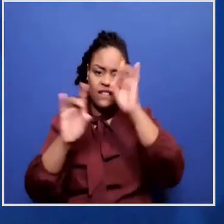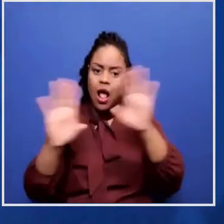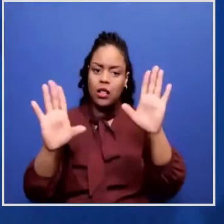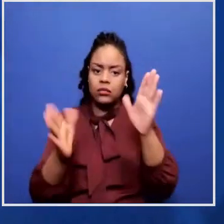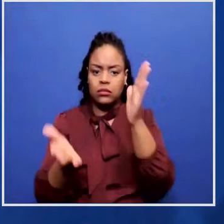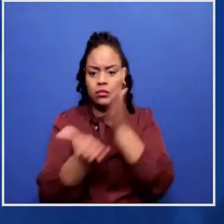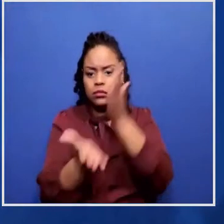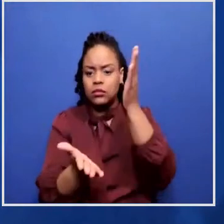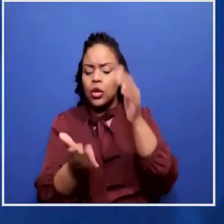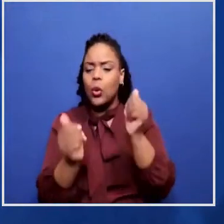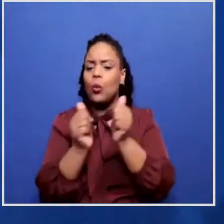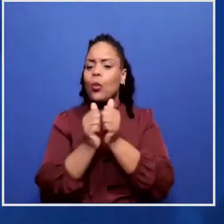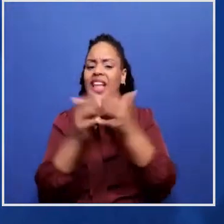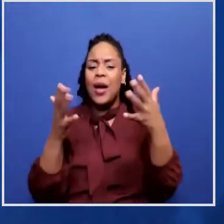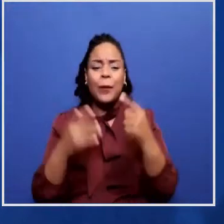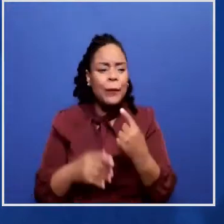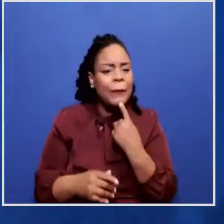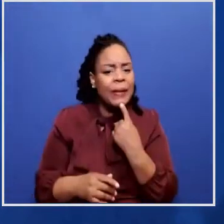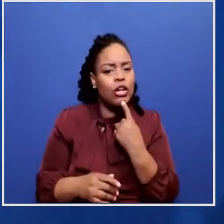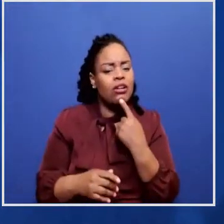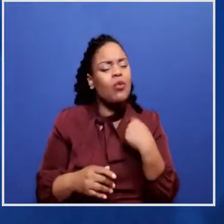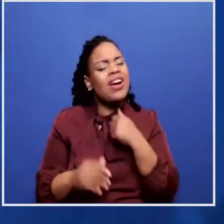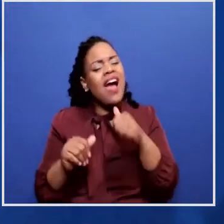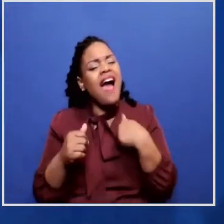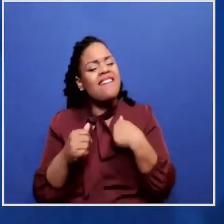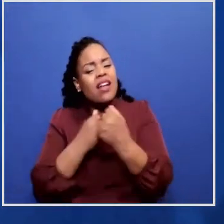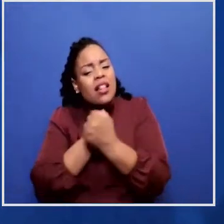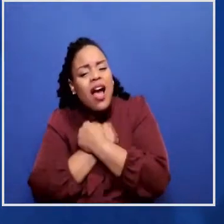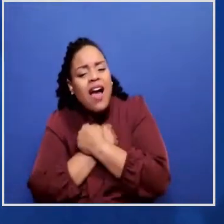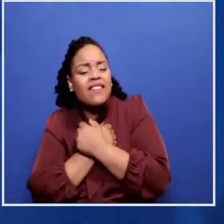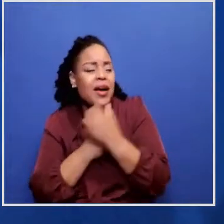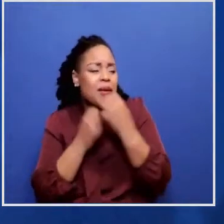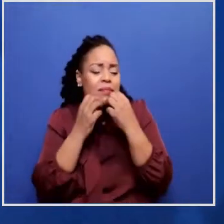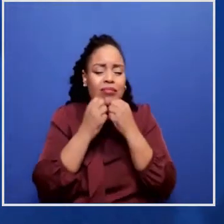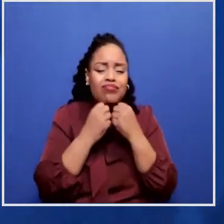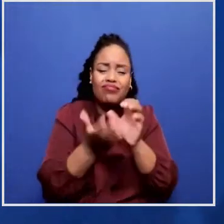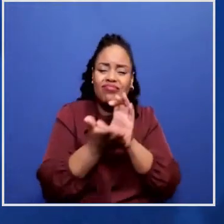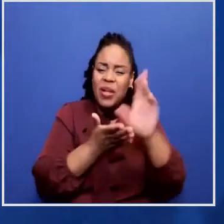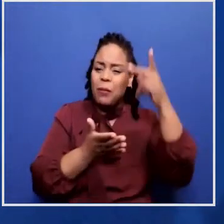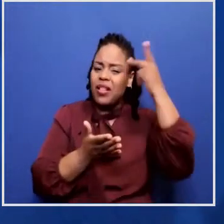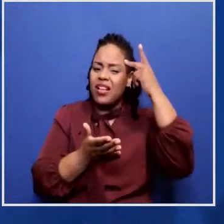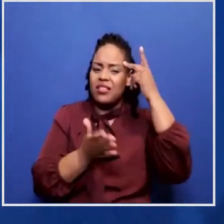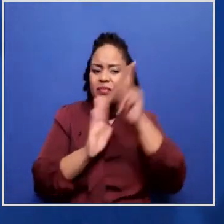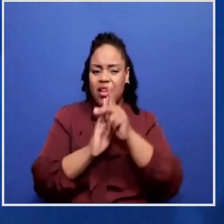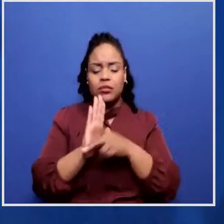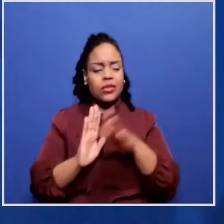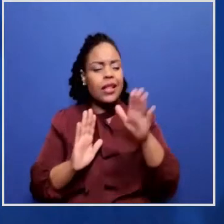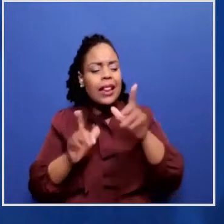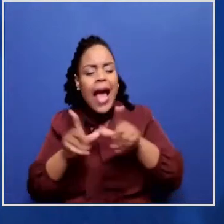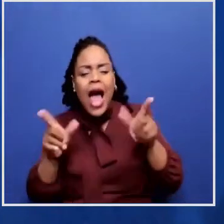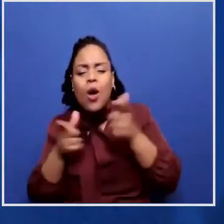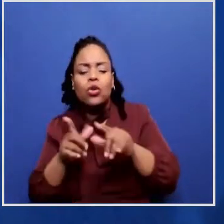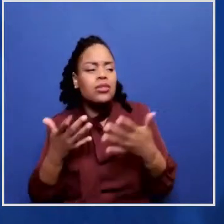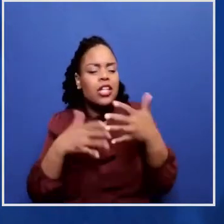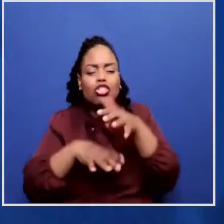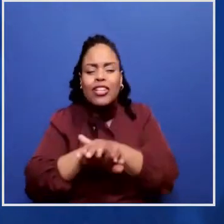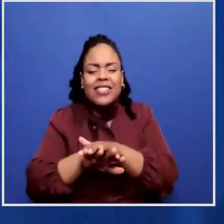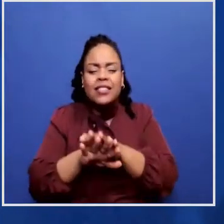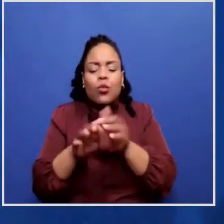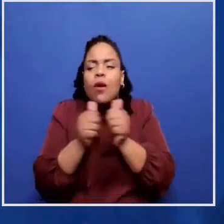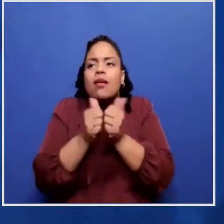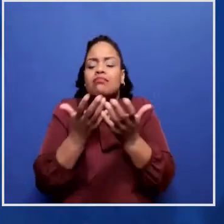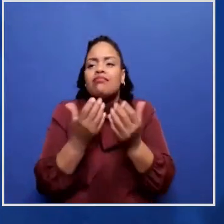NONVIOLENTLY AND WITHOUT